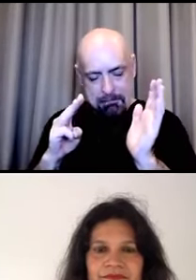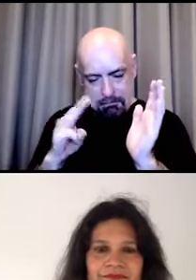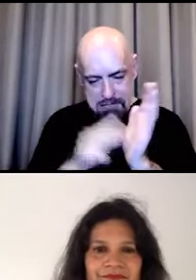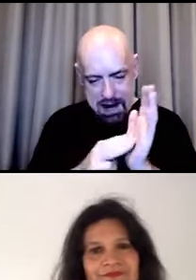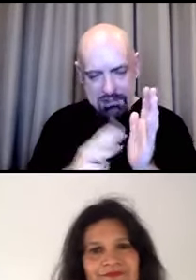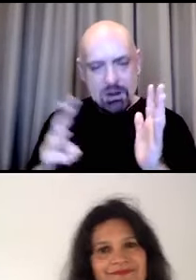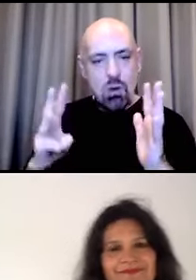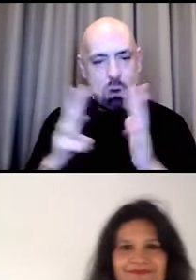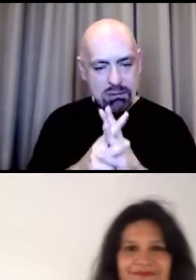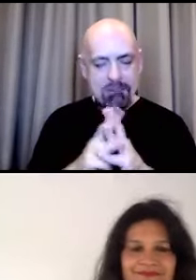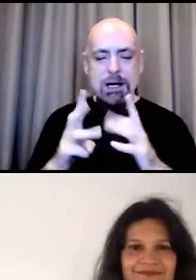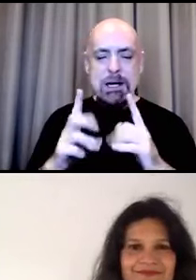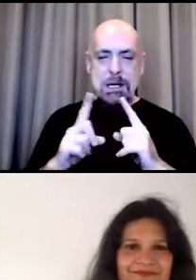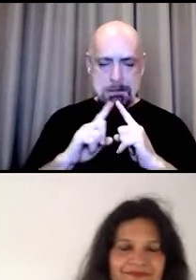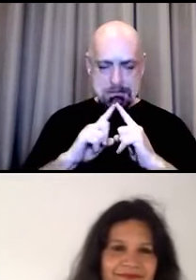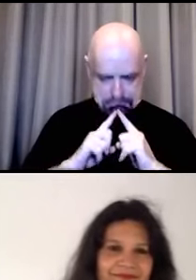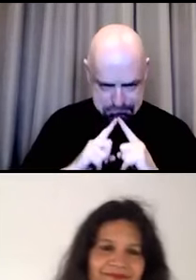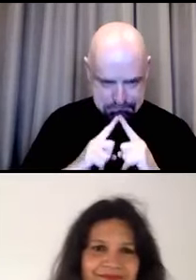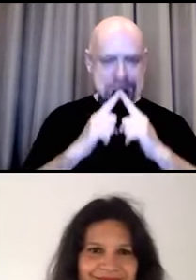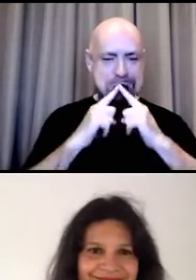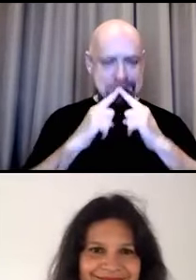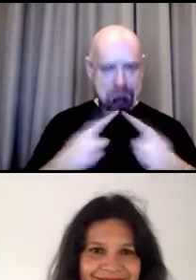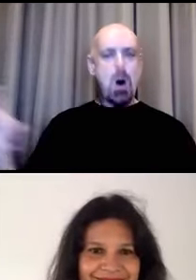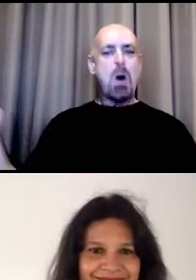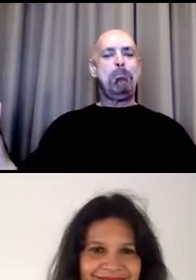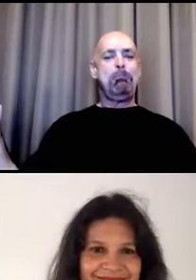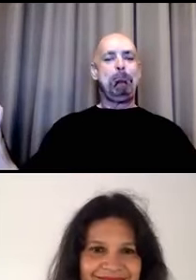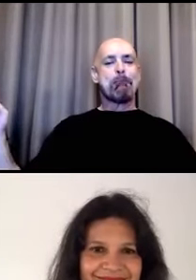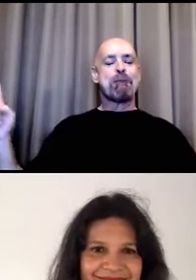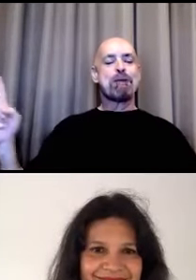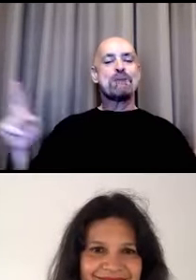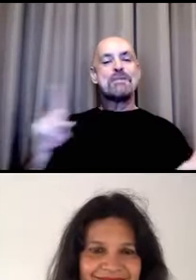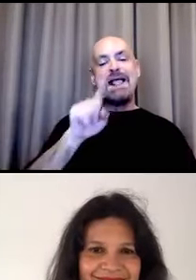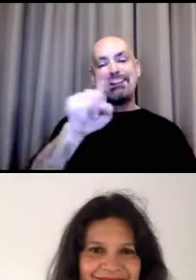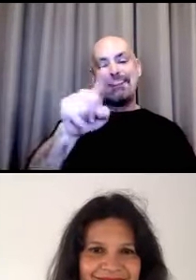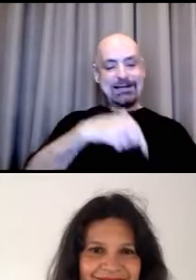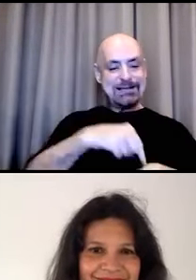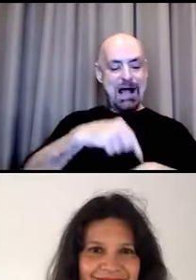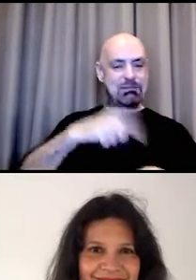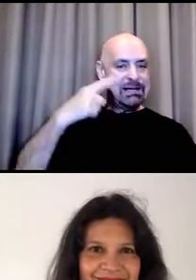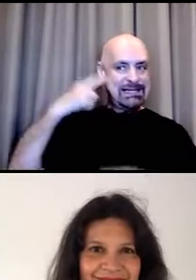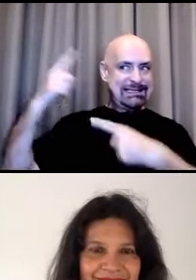Tom Payne took different line. Namely he was using the red pen